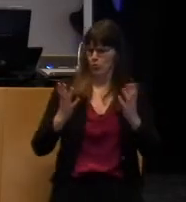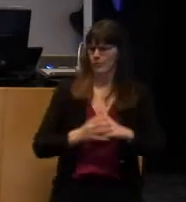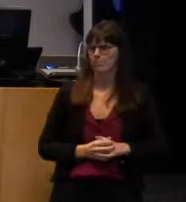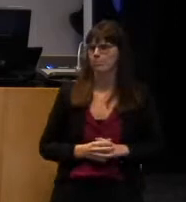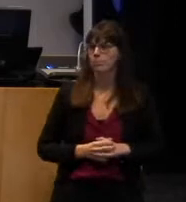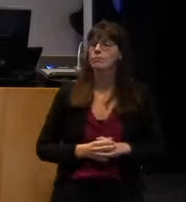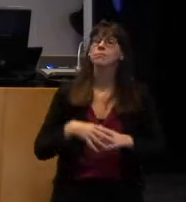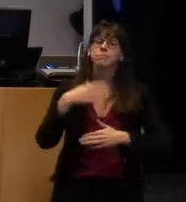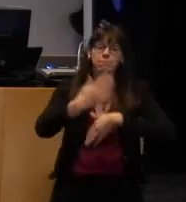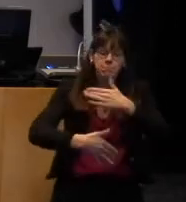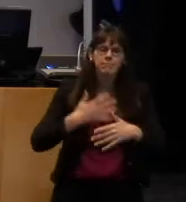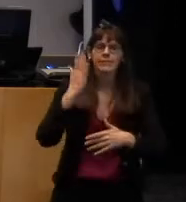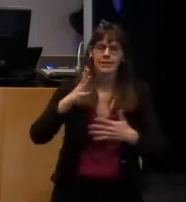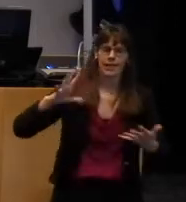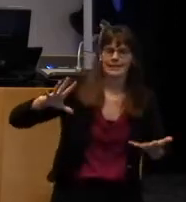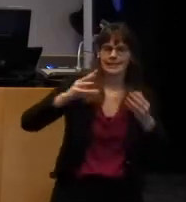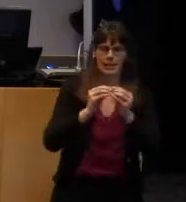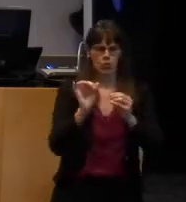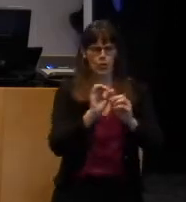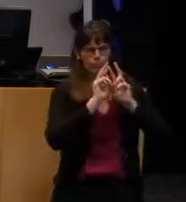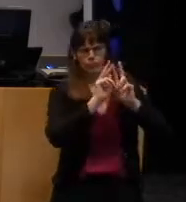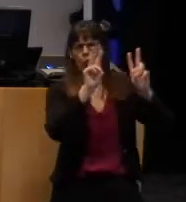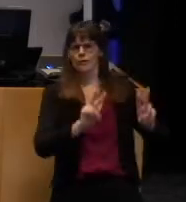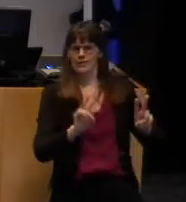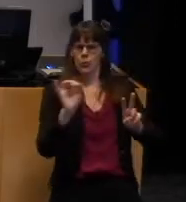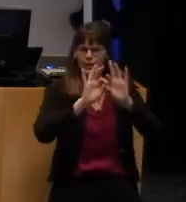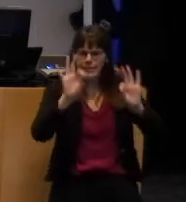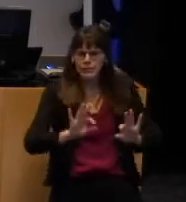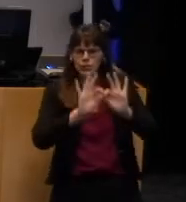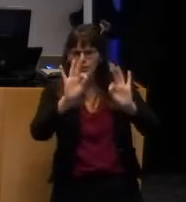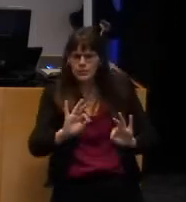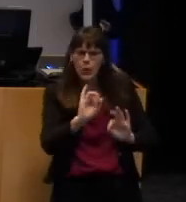And this will bring us to a summarised overview of the results and the main findings.